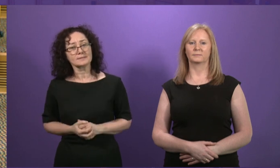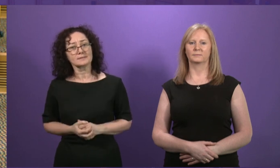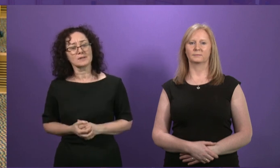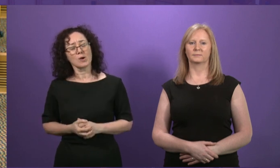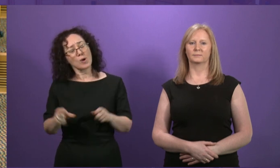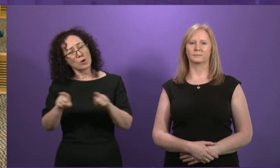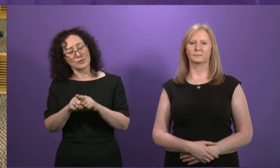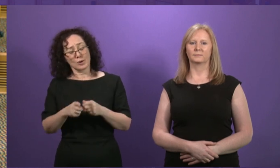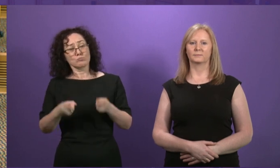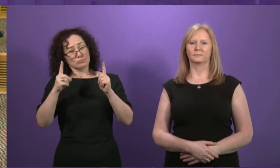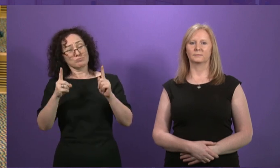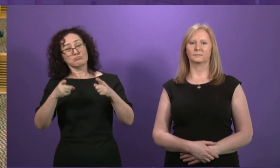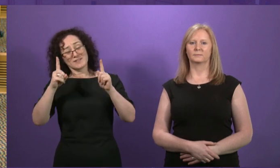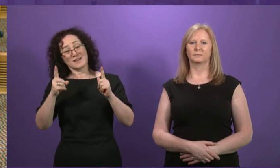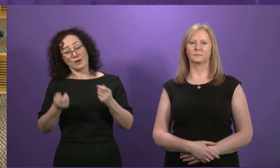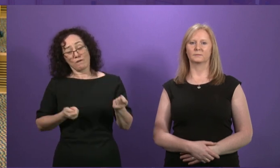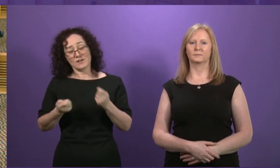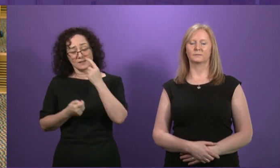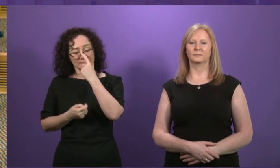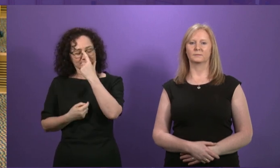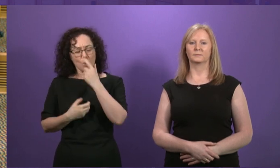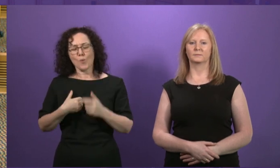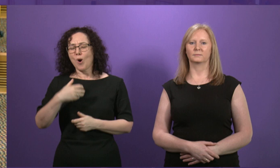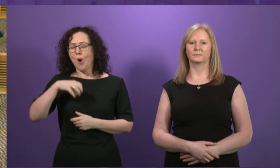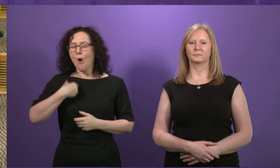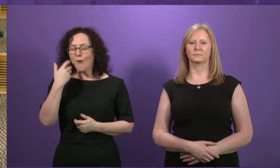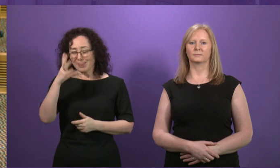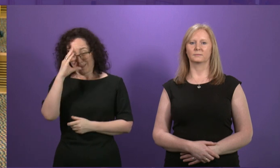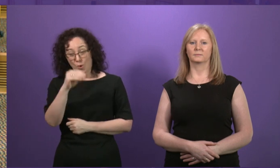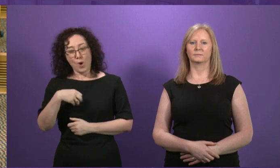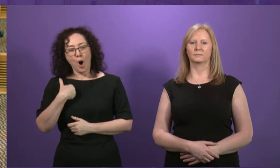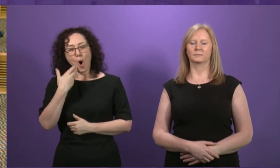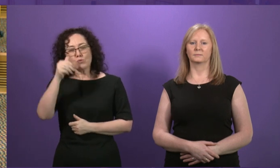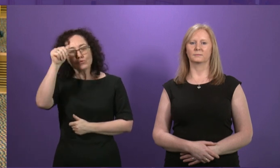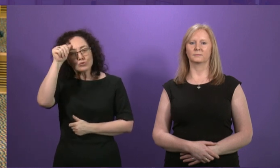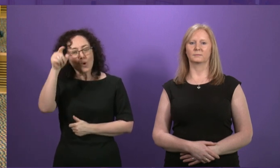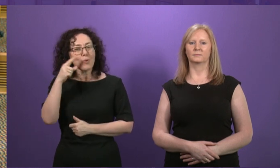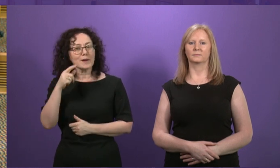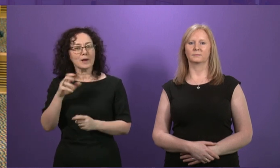We can always tell when the Tories are in trouble, because pantomime Jackson Carlaw